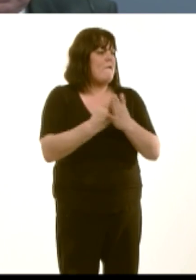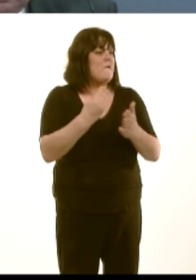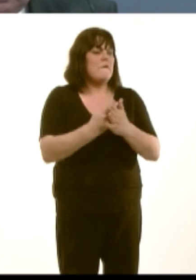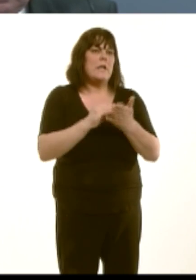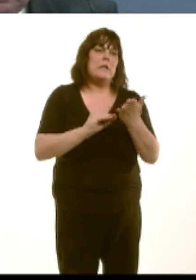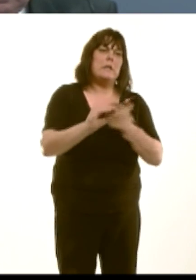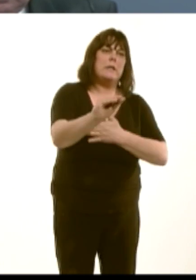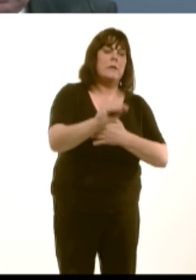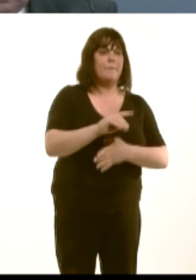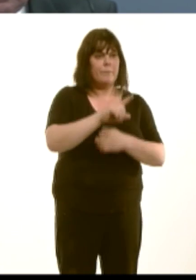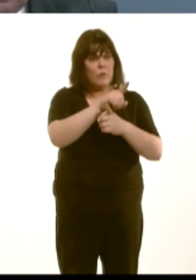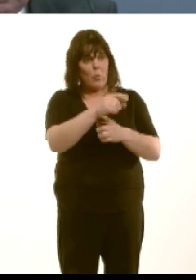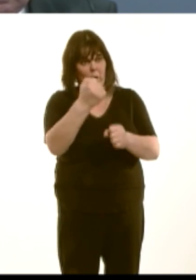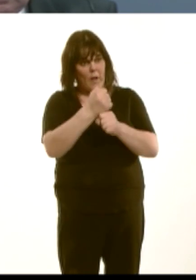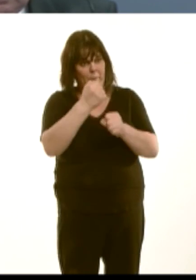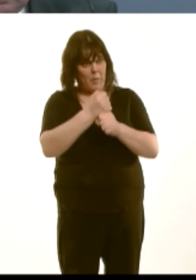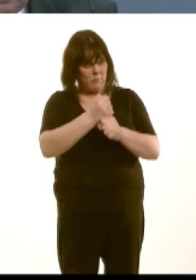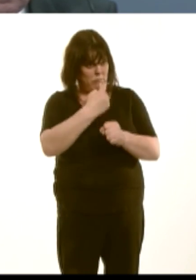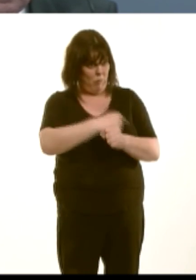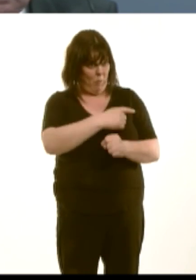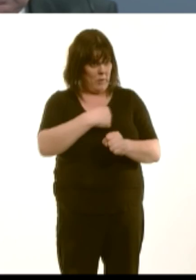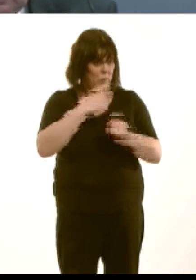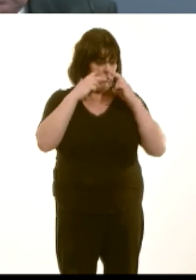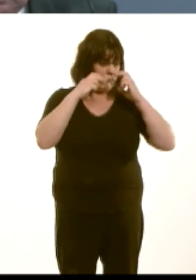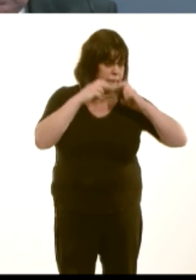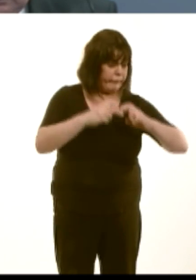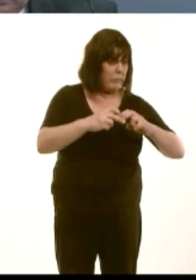Will you undertake, as a Government, to look into the delivery of eye services, in particular